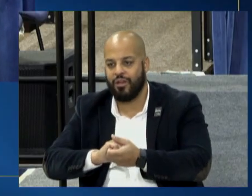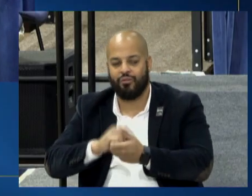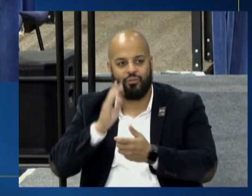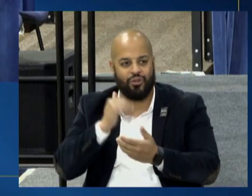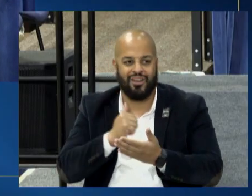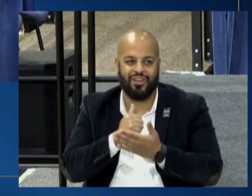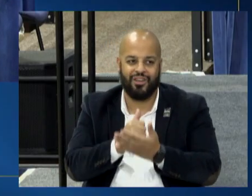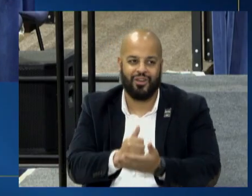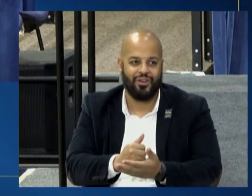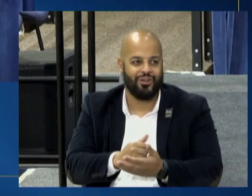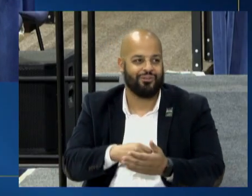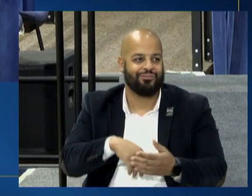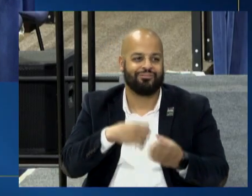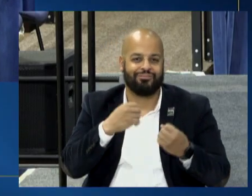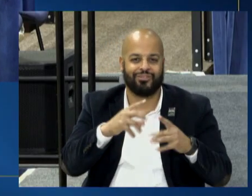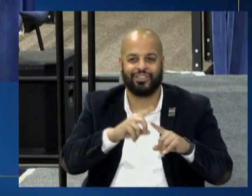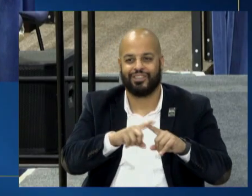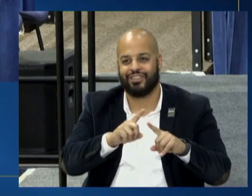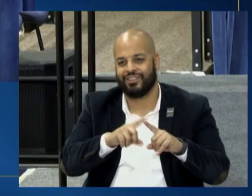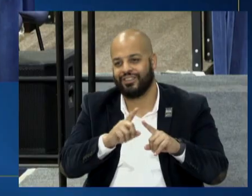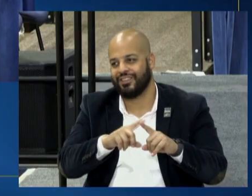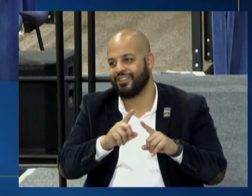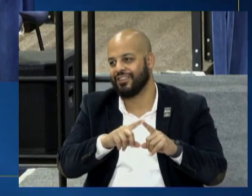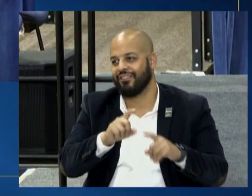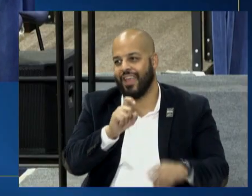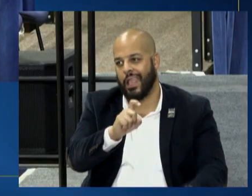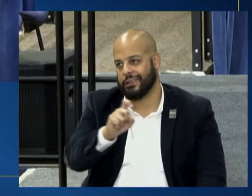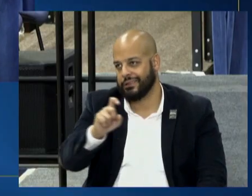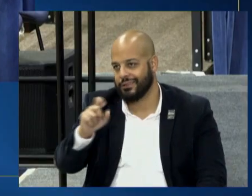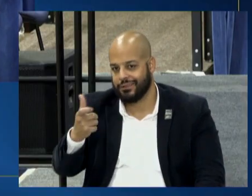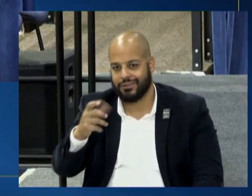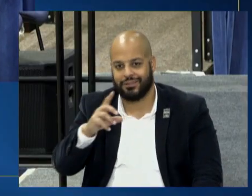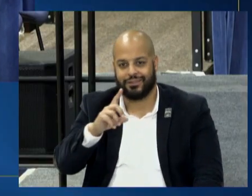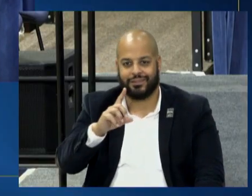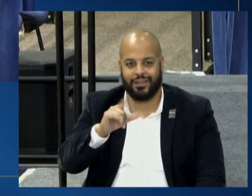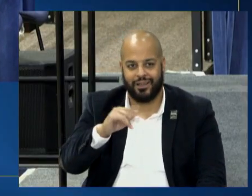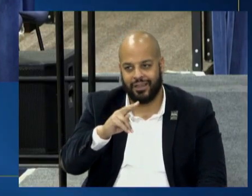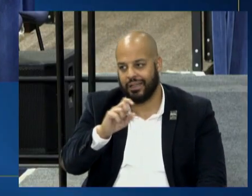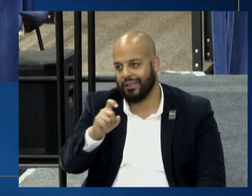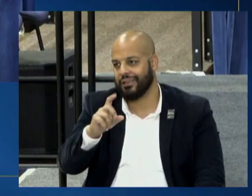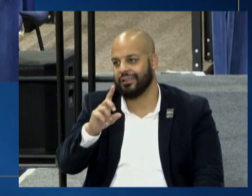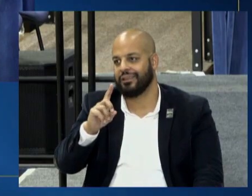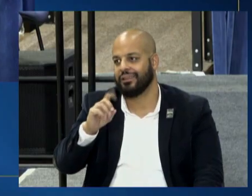KidneyX. They've done LymeX, PandemicX, and then of course, most recently, CancerX. So,